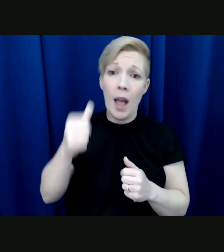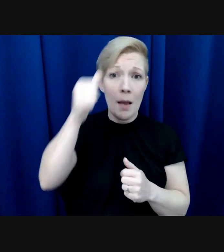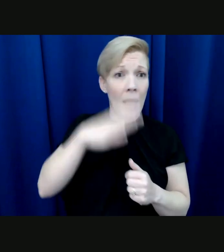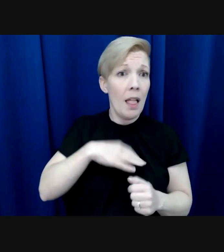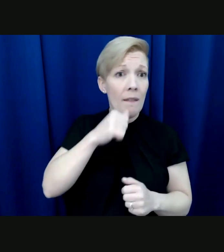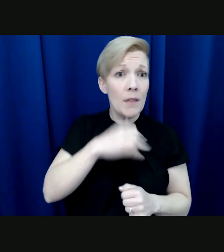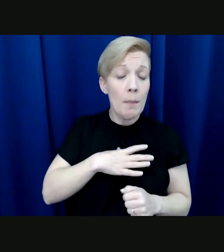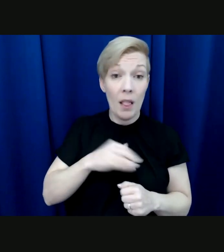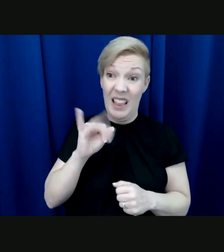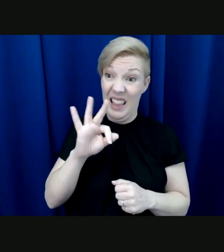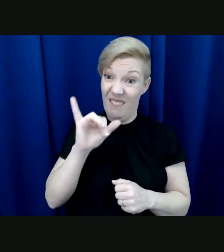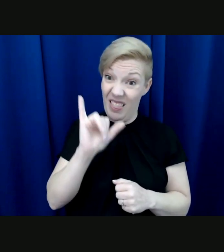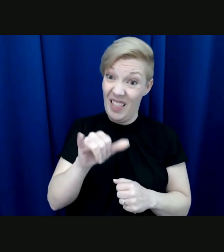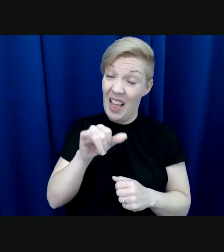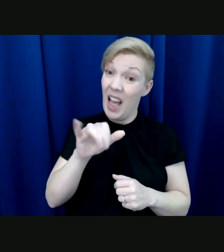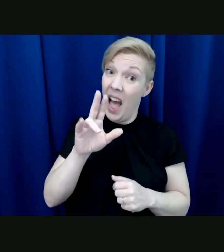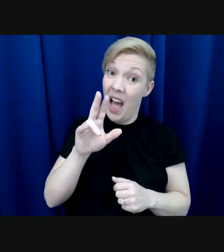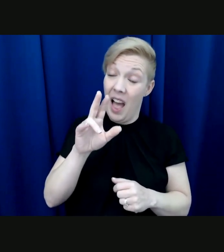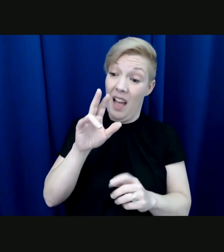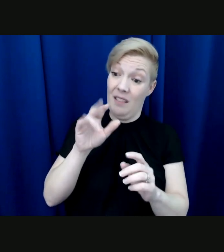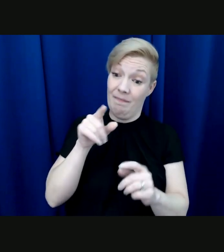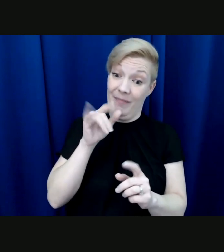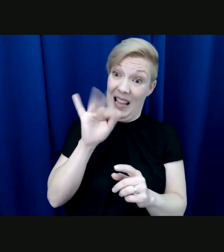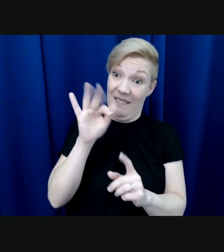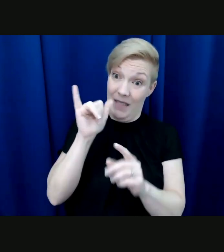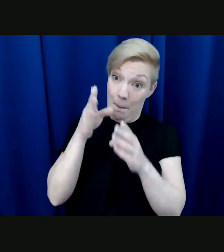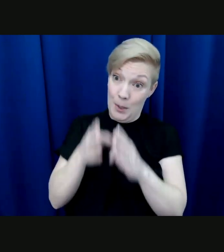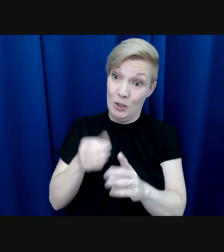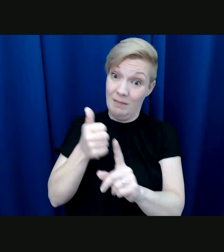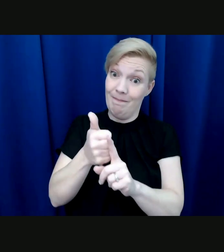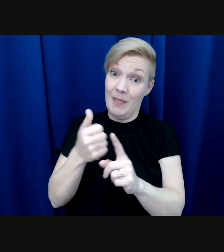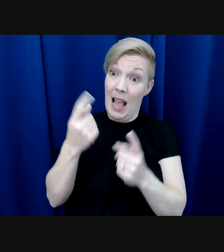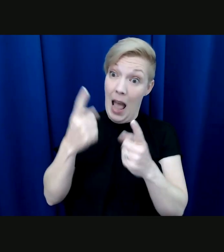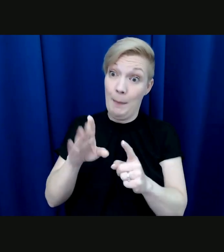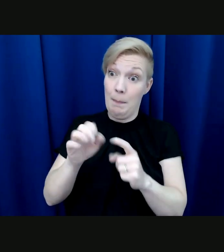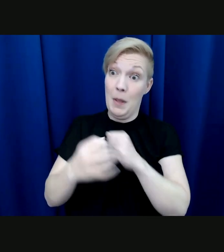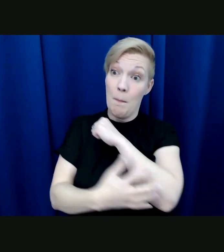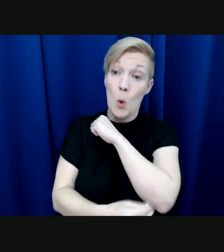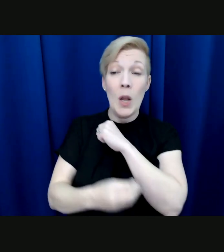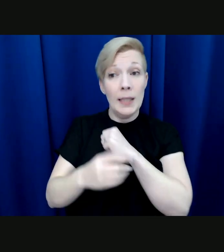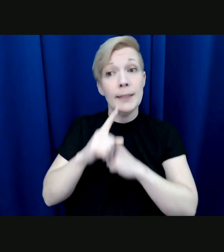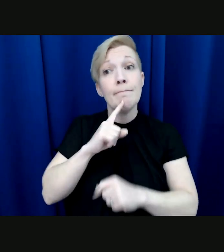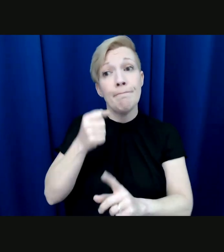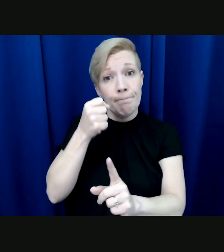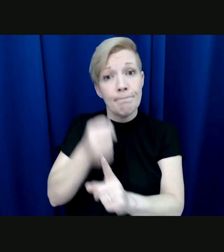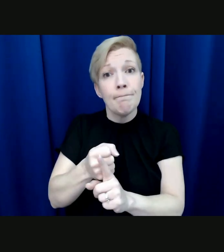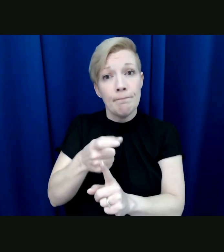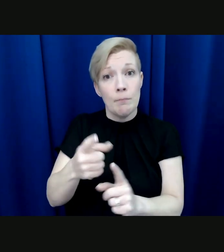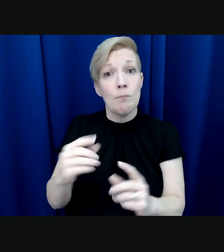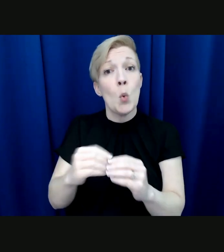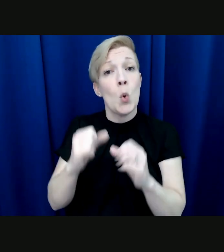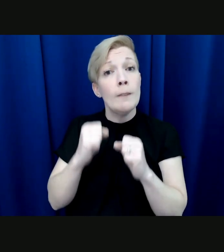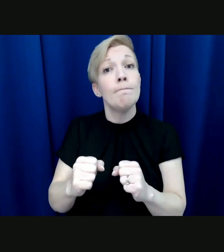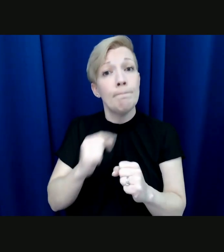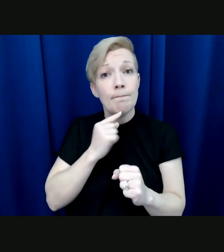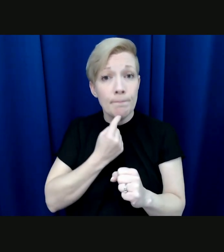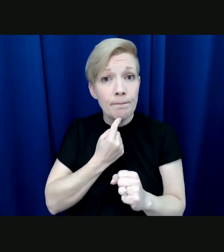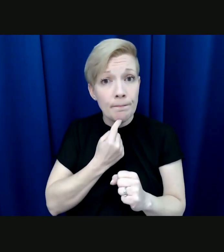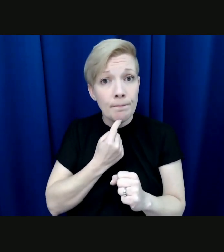it affects you much more difficultly, much more strongly. But that said, I think we try to leaven